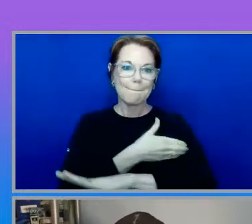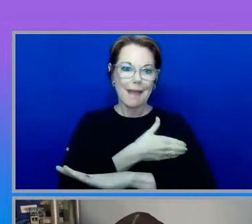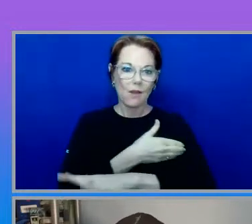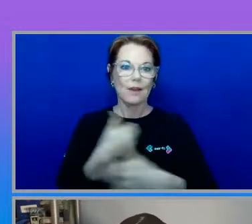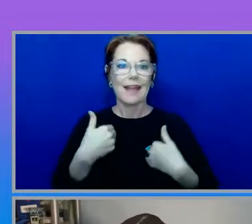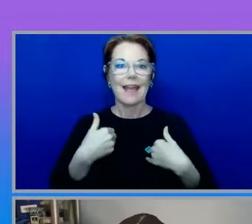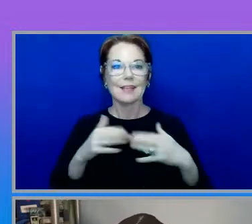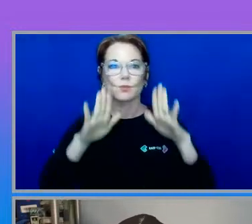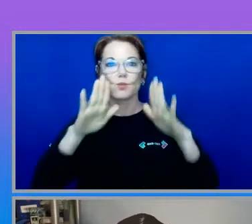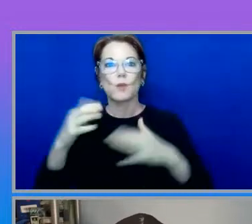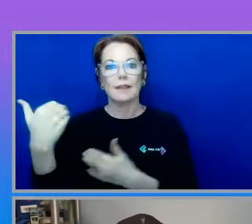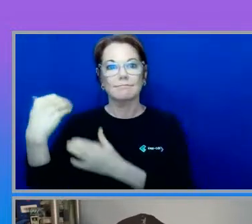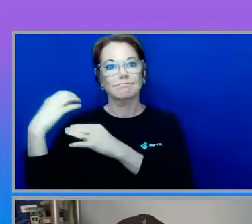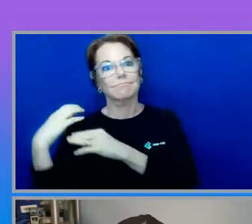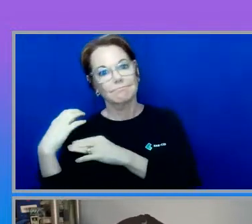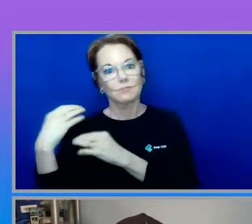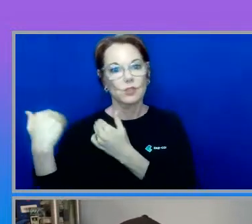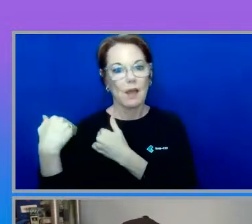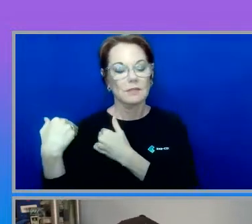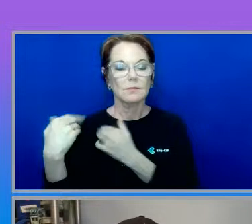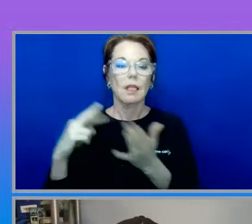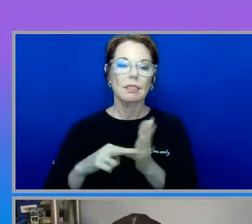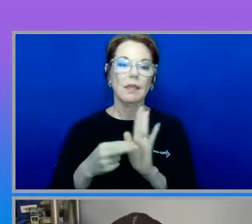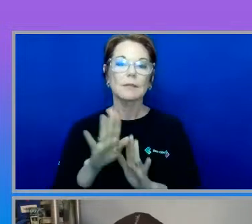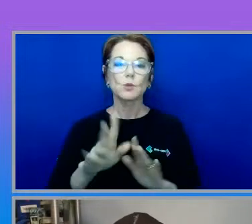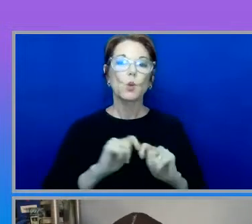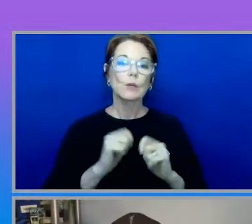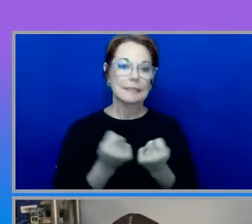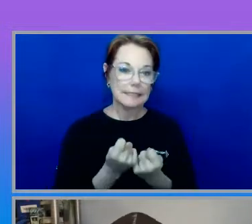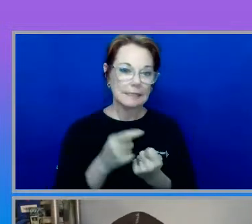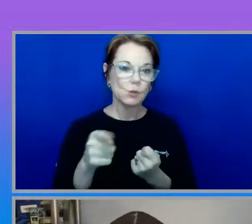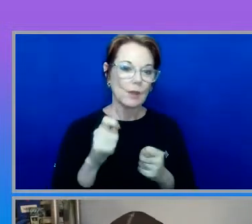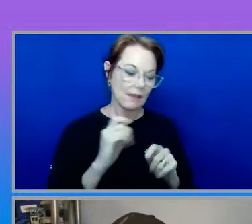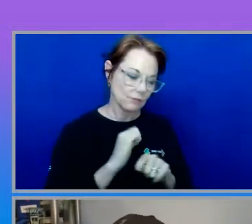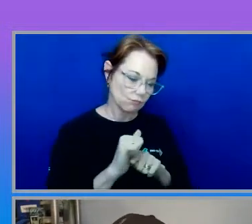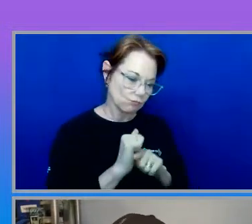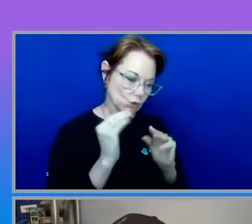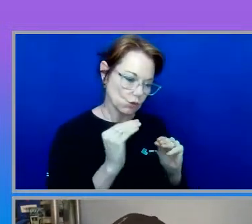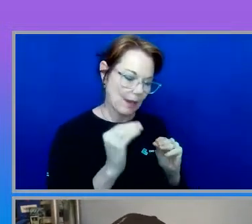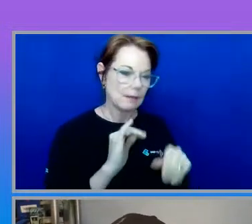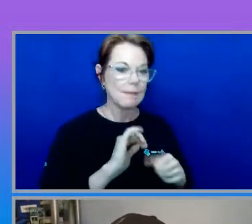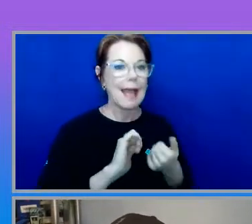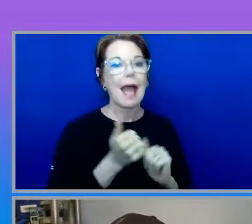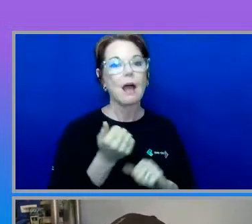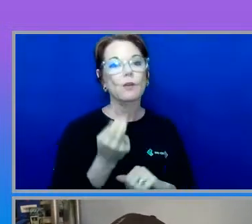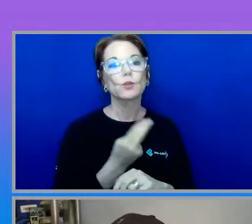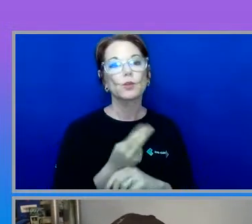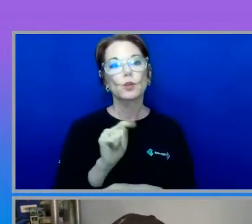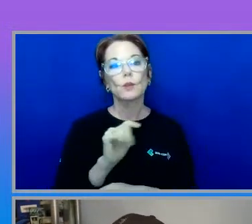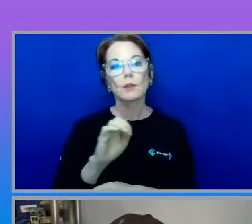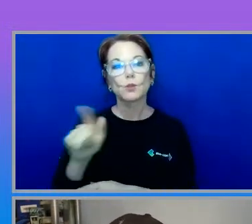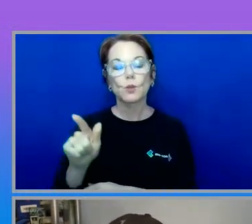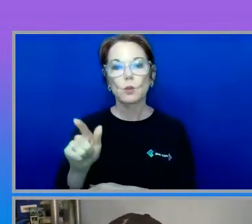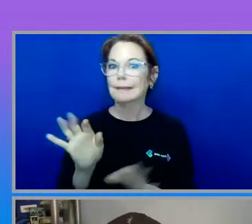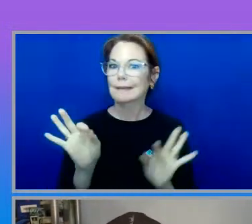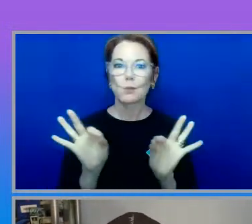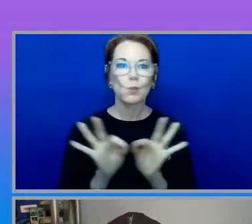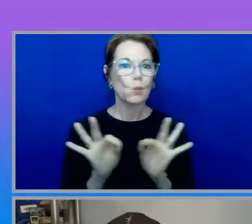have to kind of train your team to use this kind of tool. But I would say it's worth experimenting with because